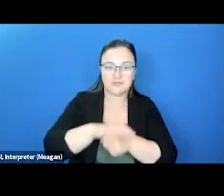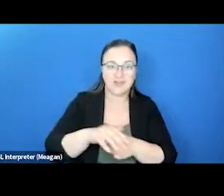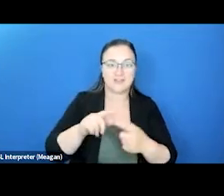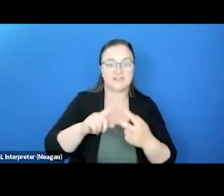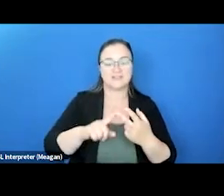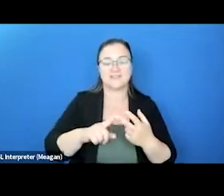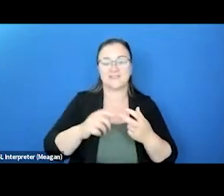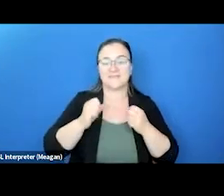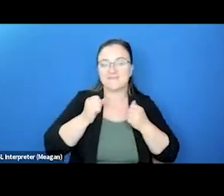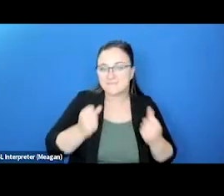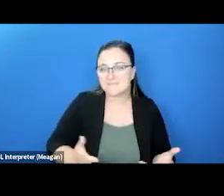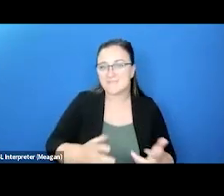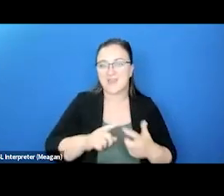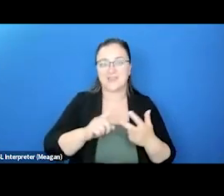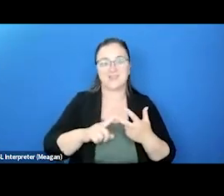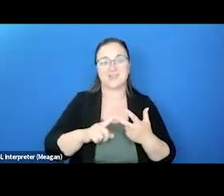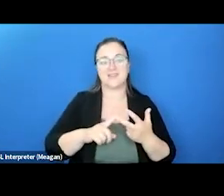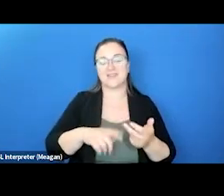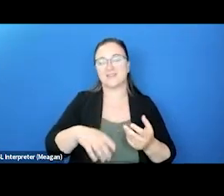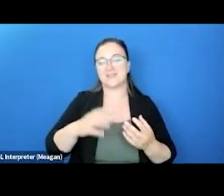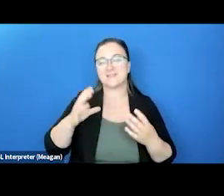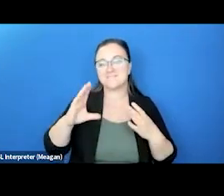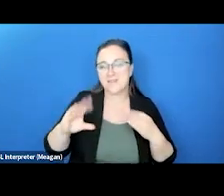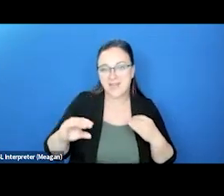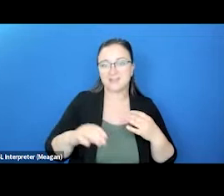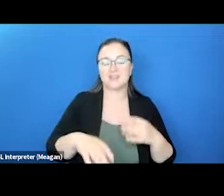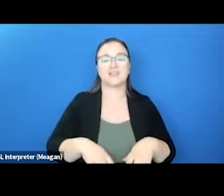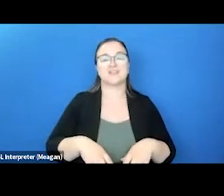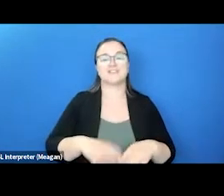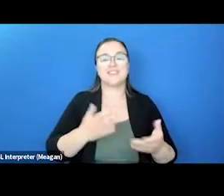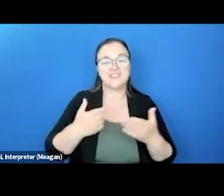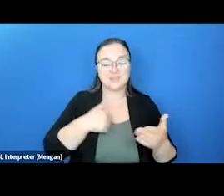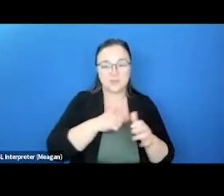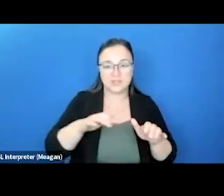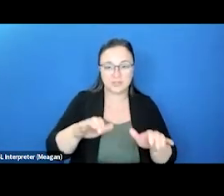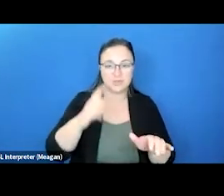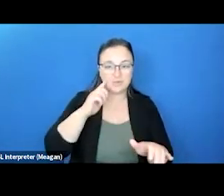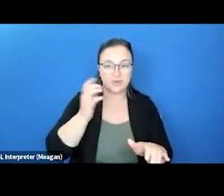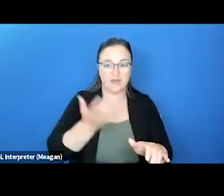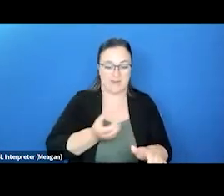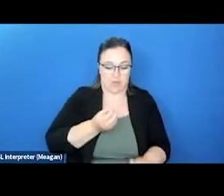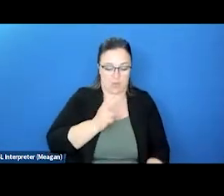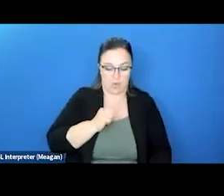We explored things that we can do and consider for our own individual self care,